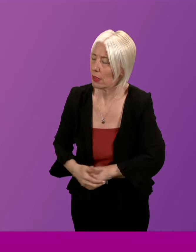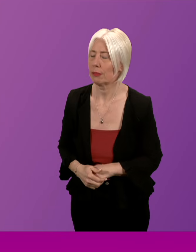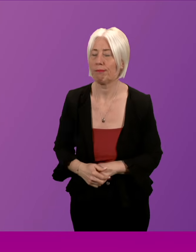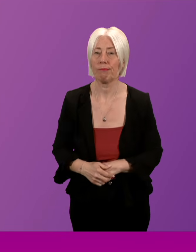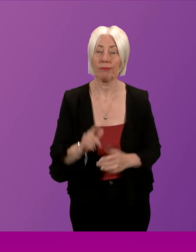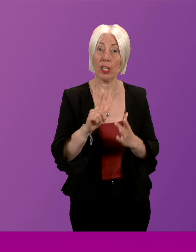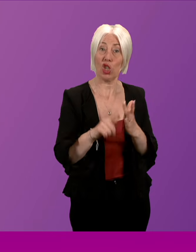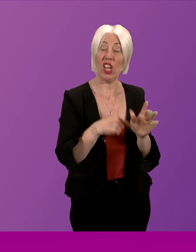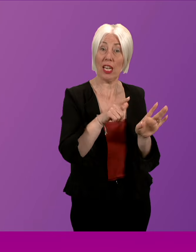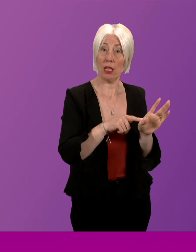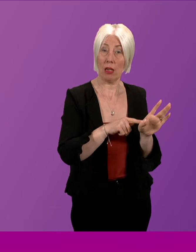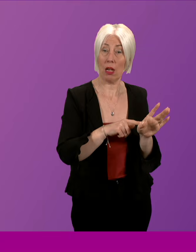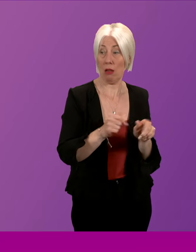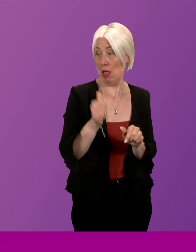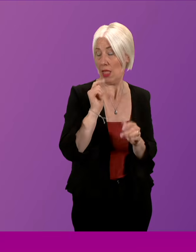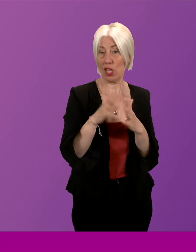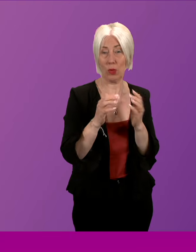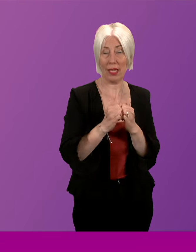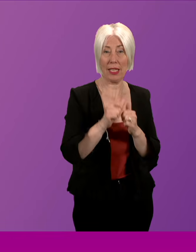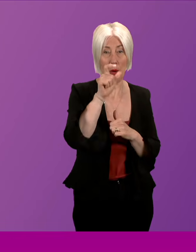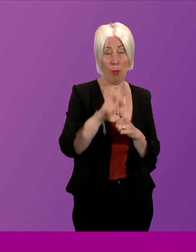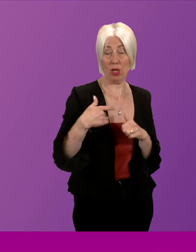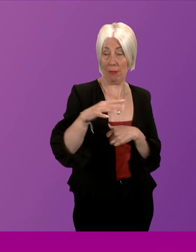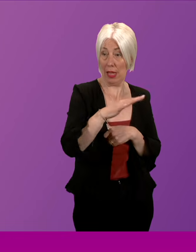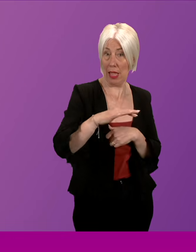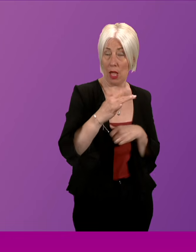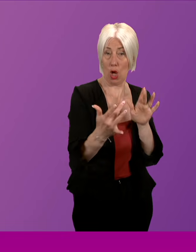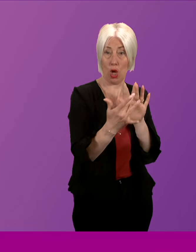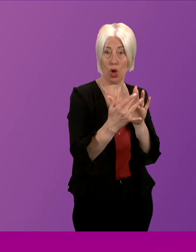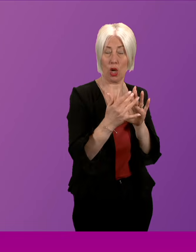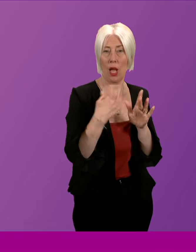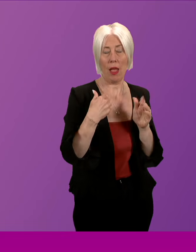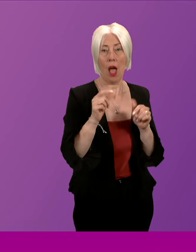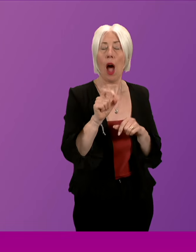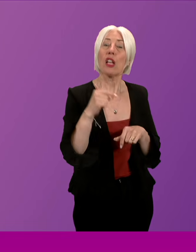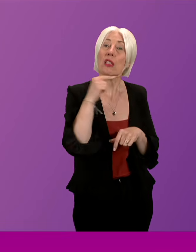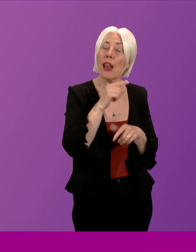Last weekend, I was contacted by my constituent, Cecile, about her son’s interminable wait for